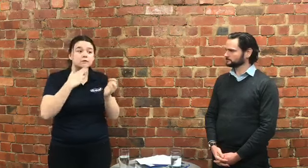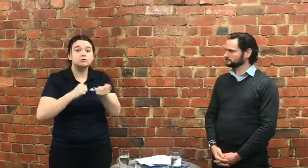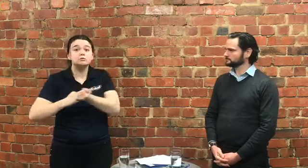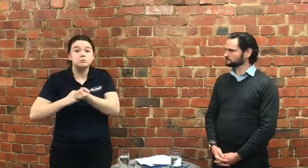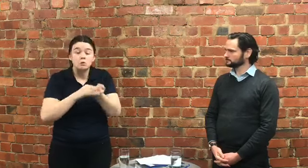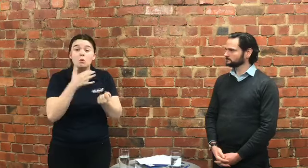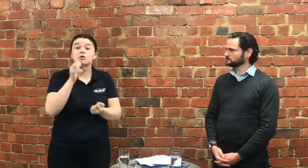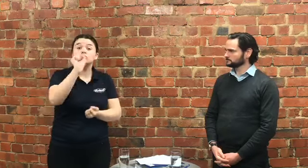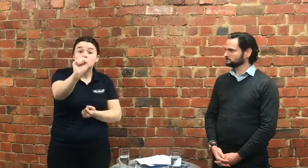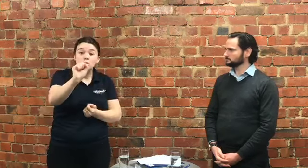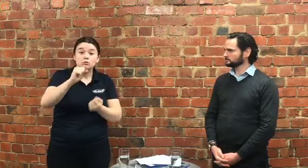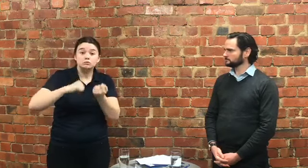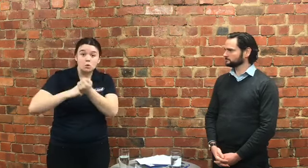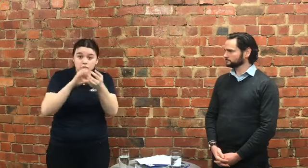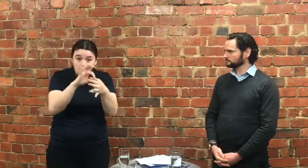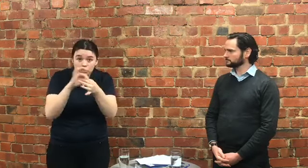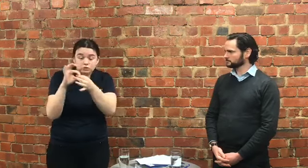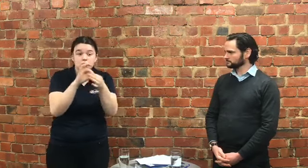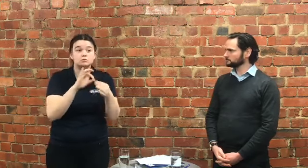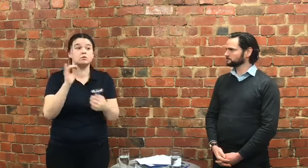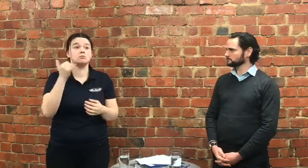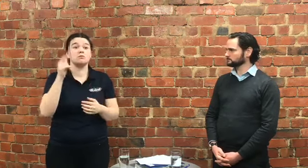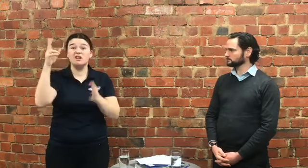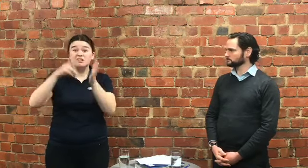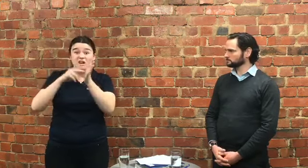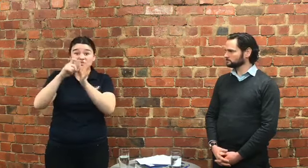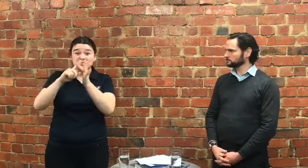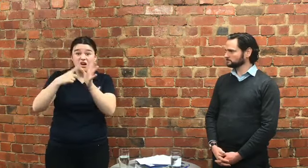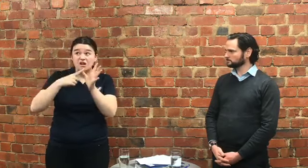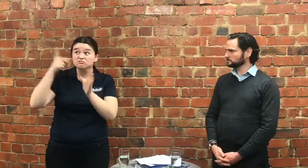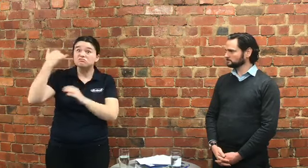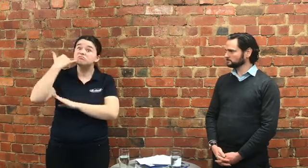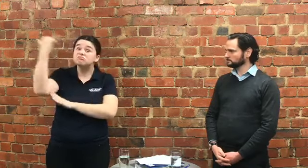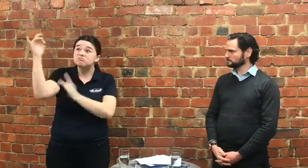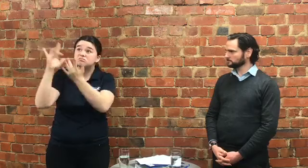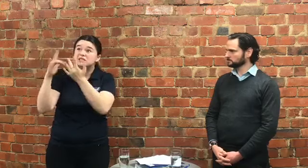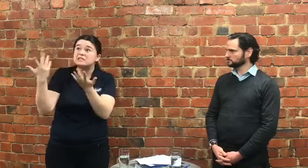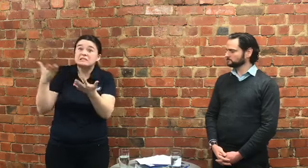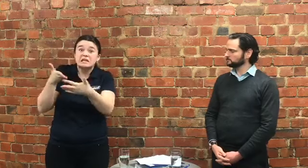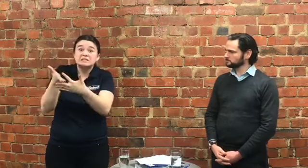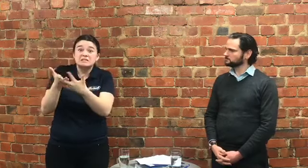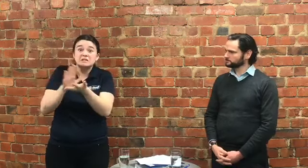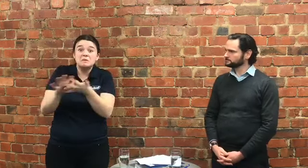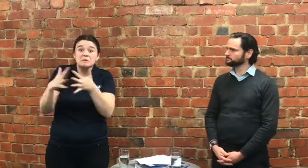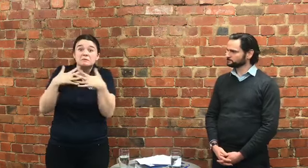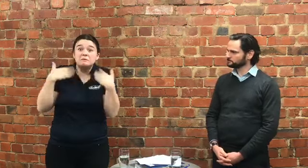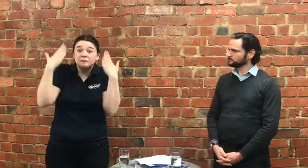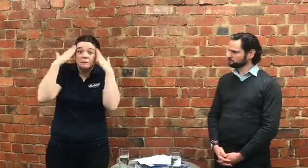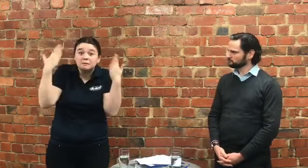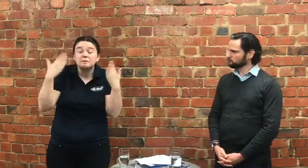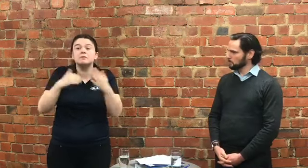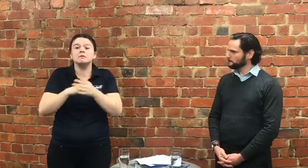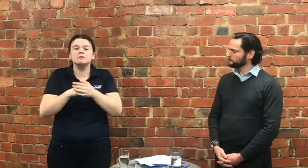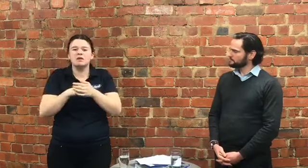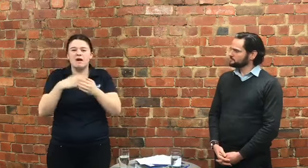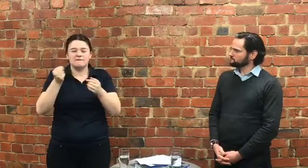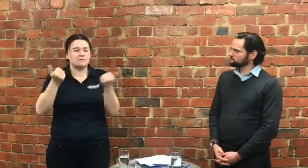You can ring Vicdeaf for support or you can go to your support coordinator or you can ring the NDIA and say, "Look,